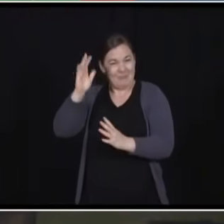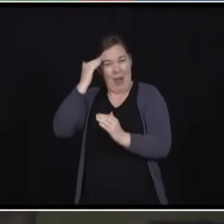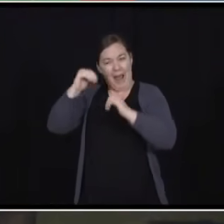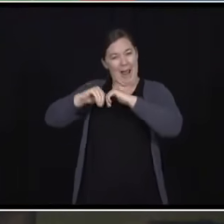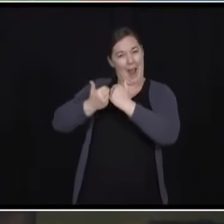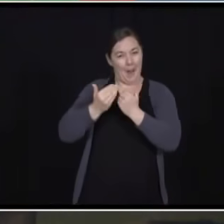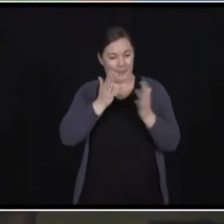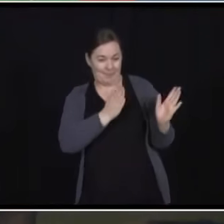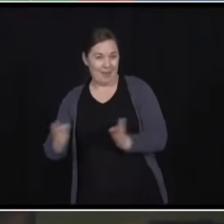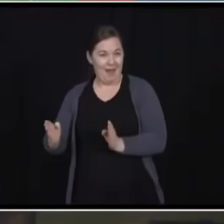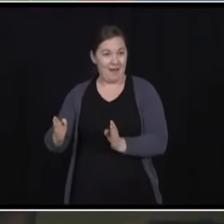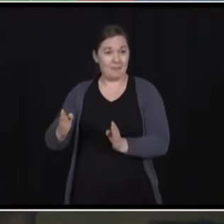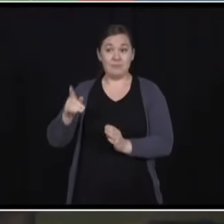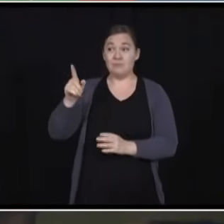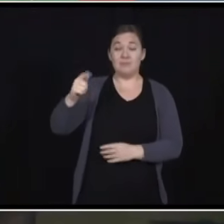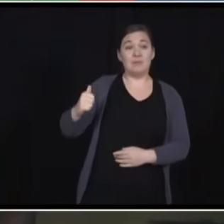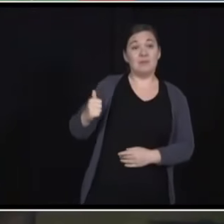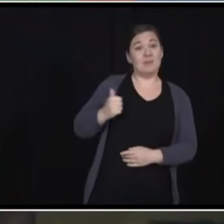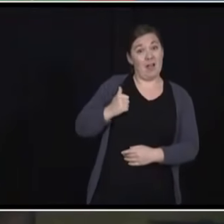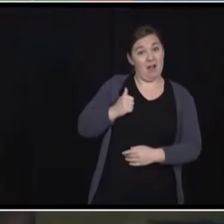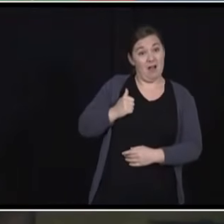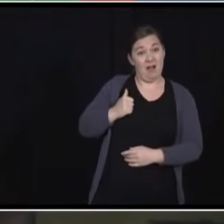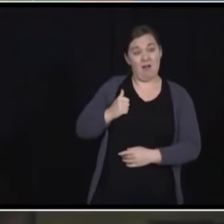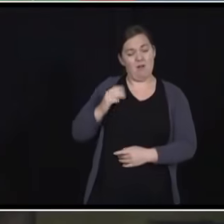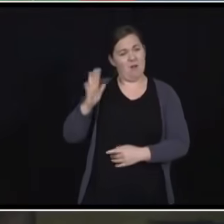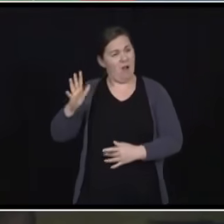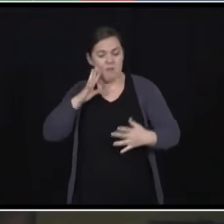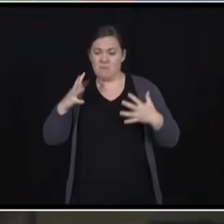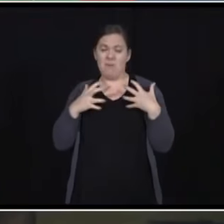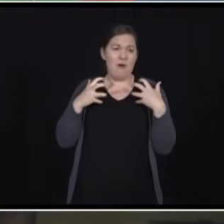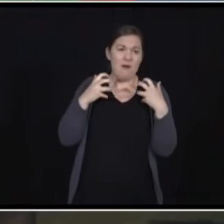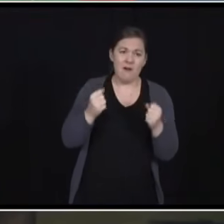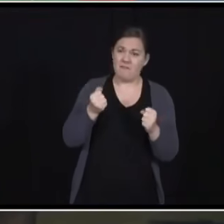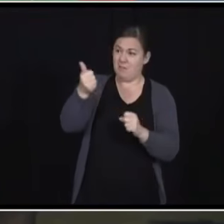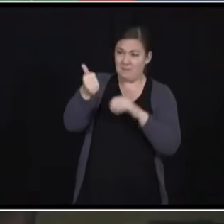That is why I have asked Gen. Rick Hilliard to generate this task force